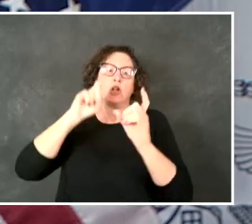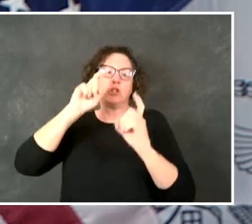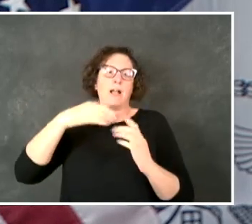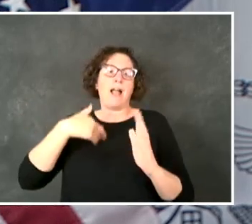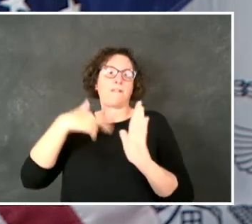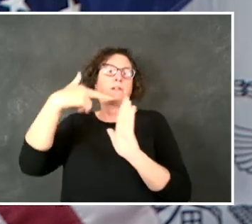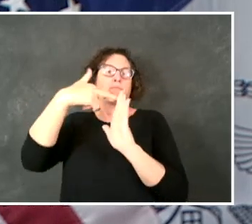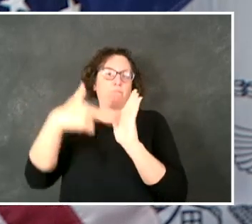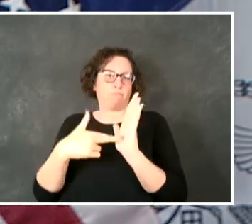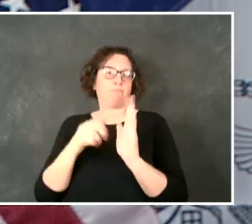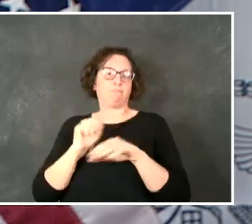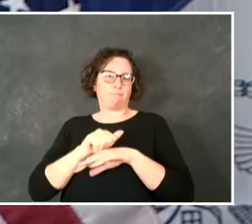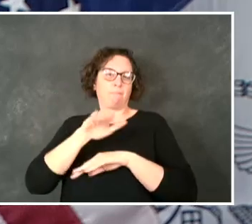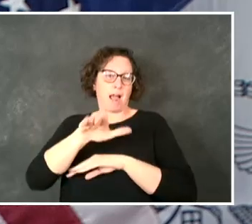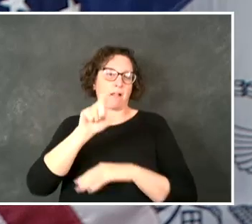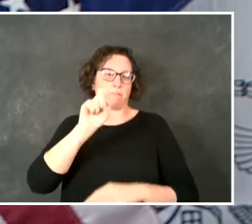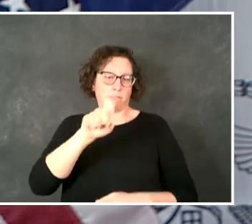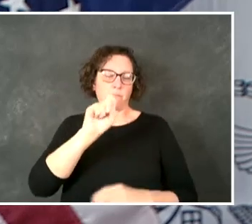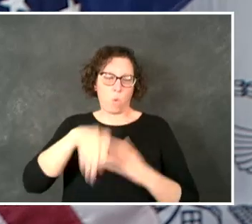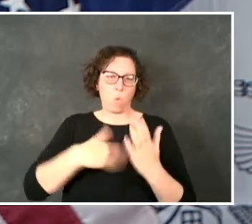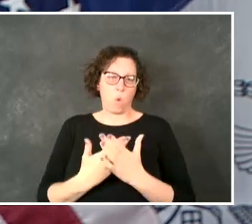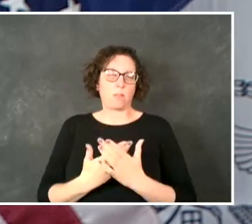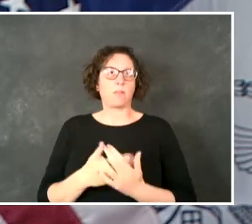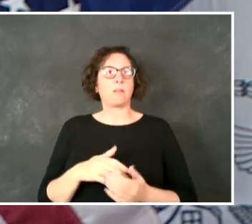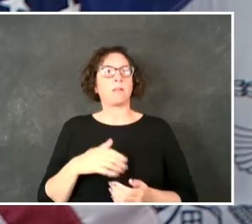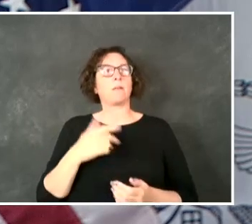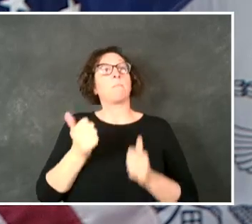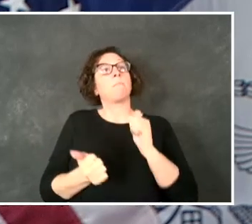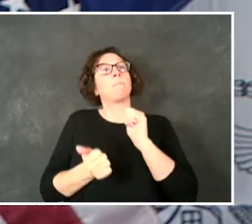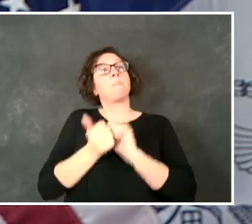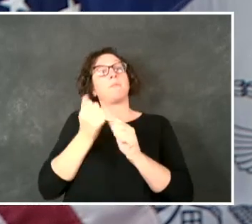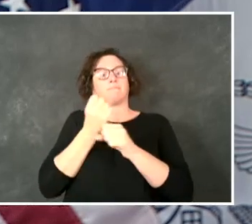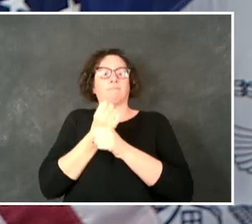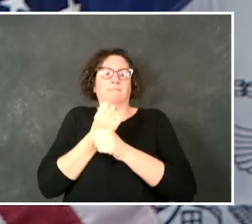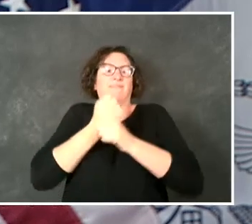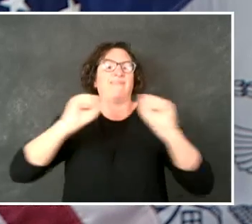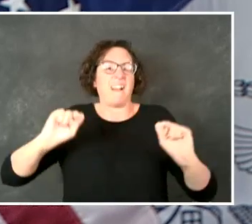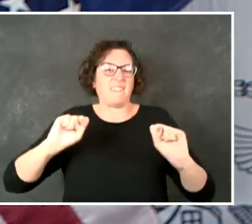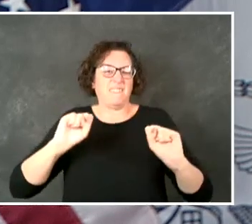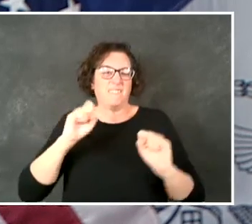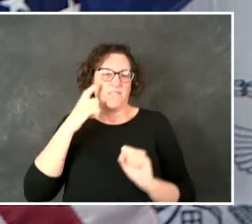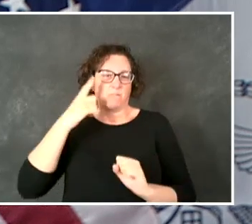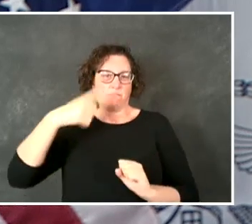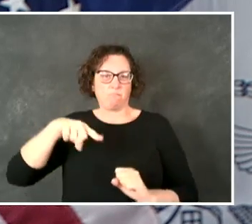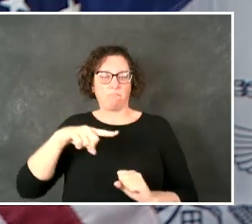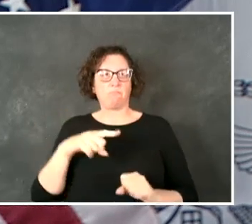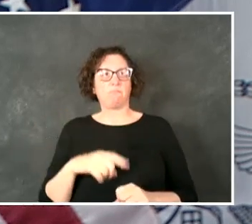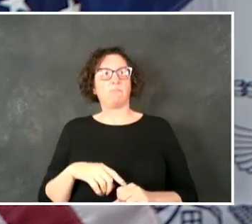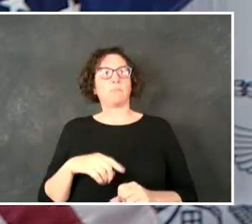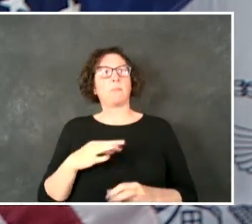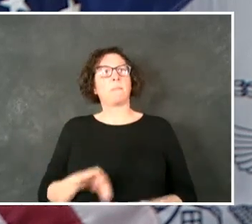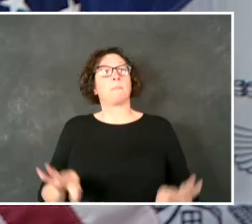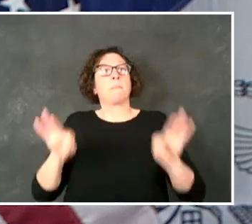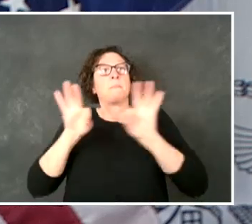EVERYONE INVOLVED IS LET'S JUST FOCUS ON THE ASFEST APPROACH. AS LONG ASS IT'